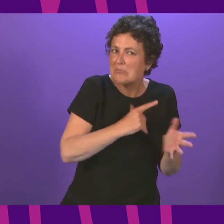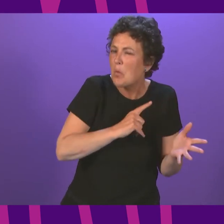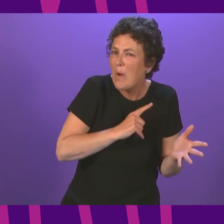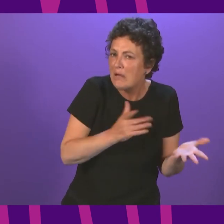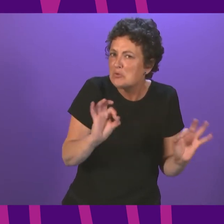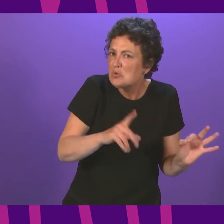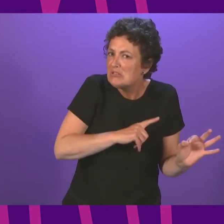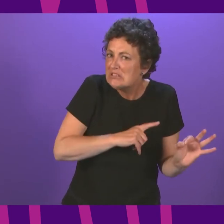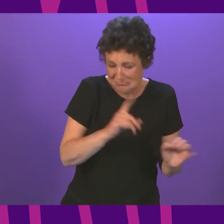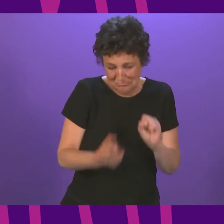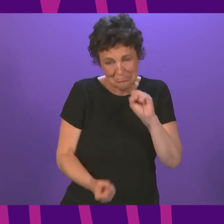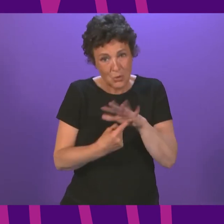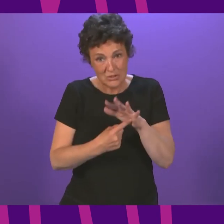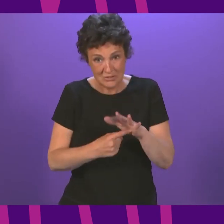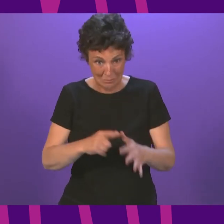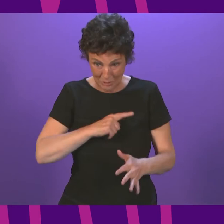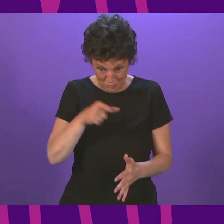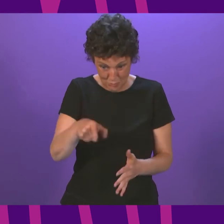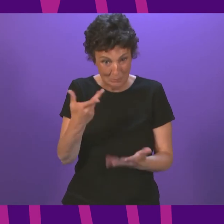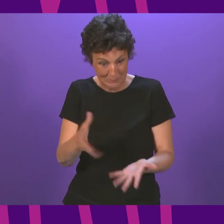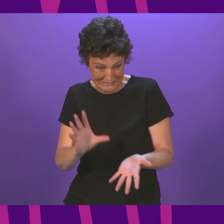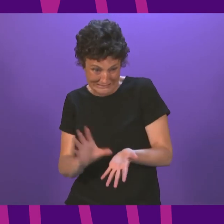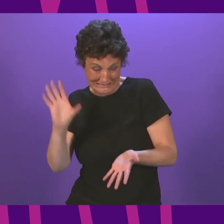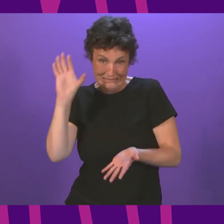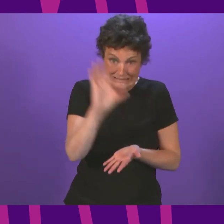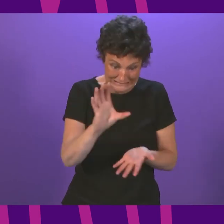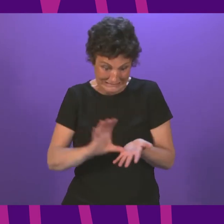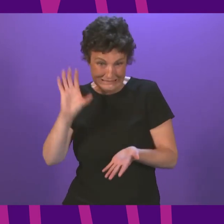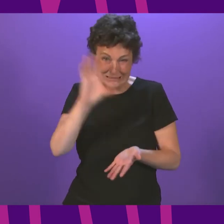especially with such vast sums of public money being pumped into private bus companies. We